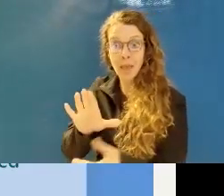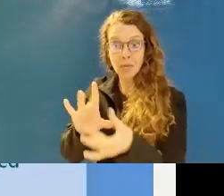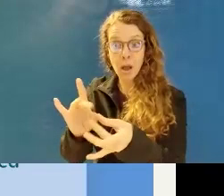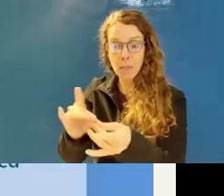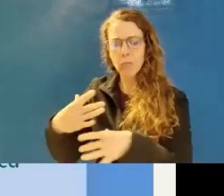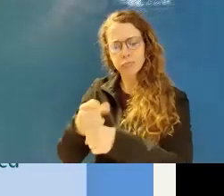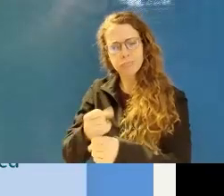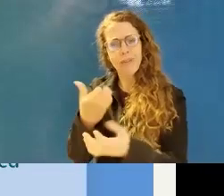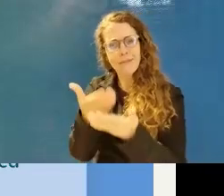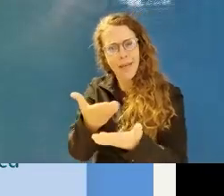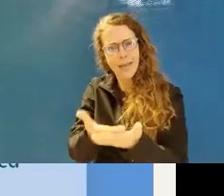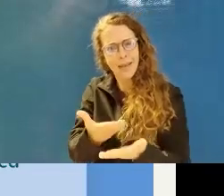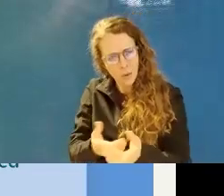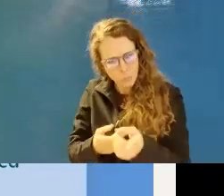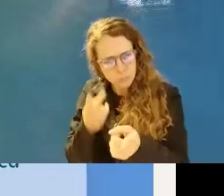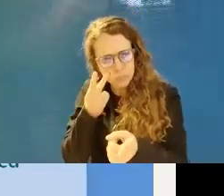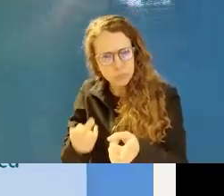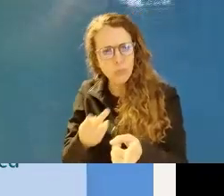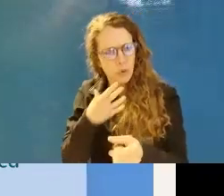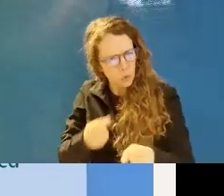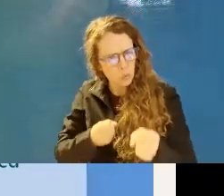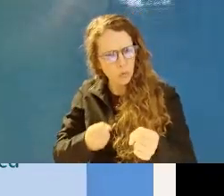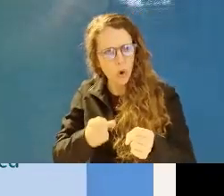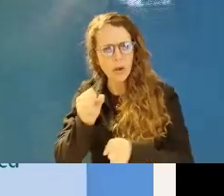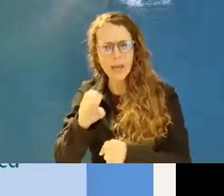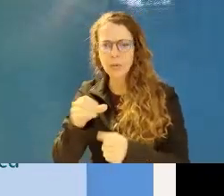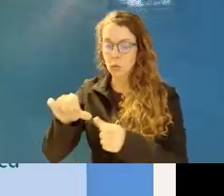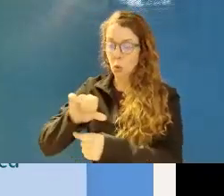what they say, you made a strong case for the social interactionist theory.